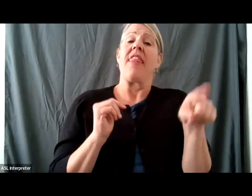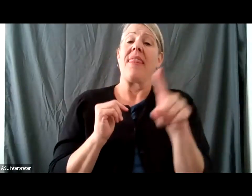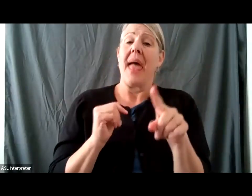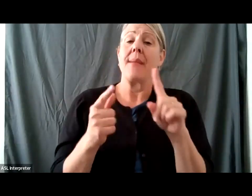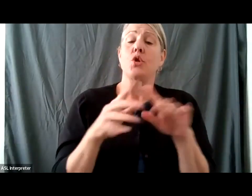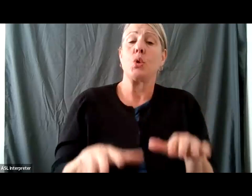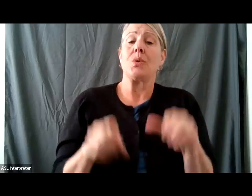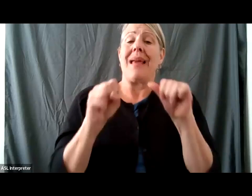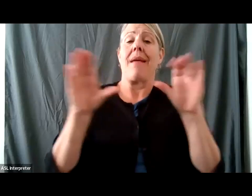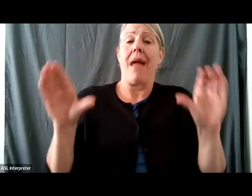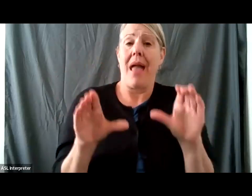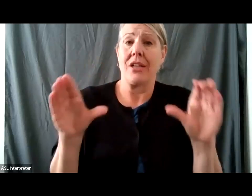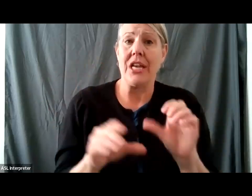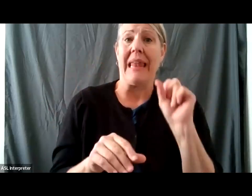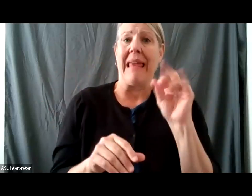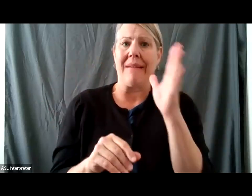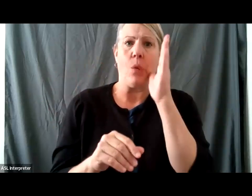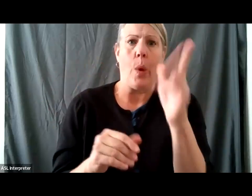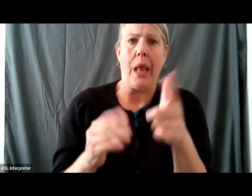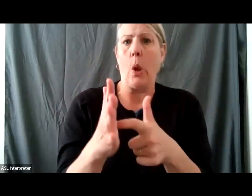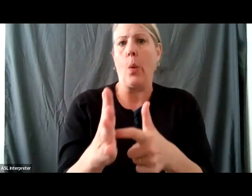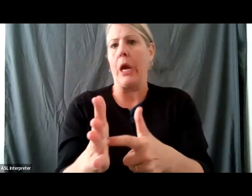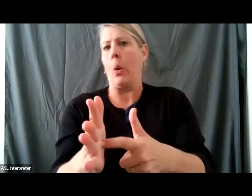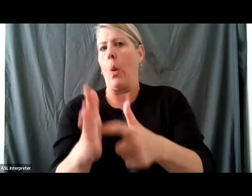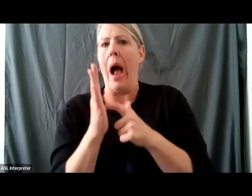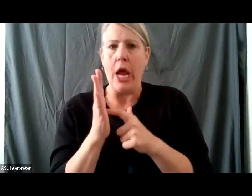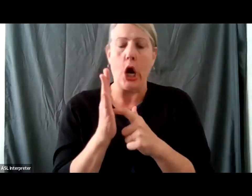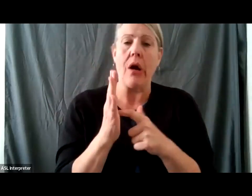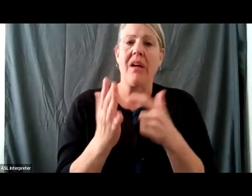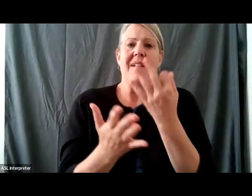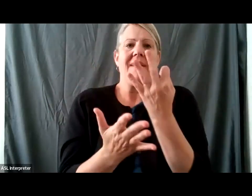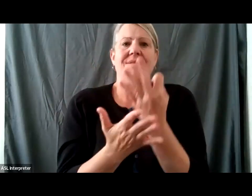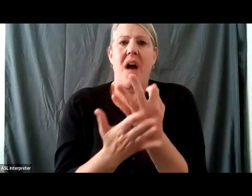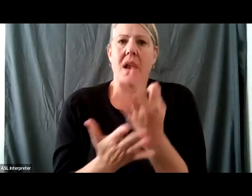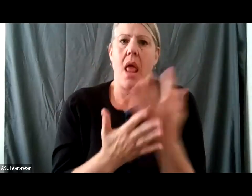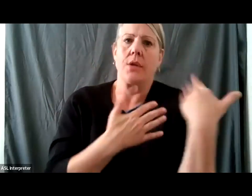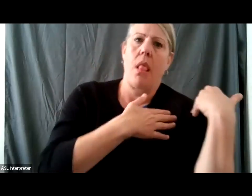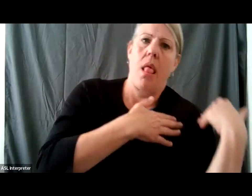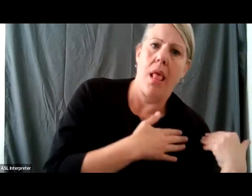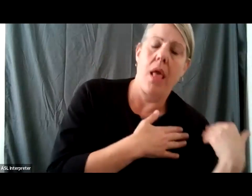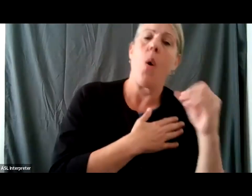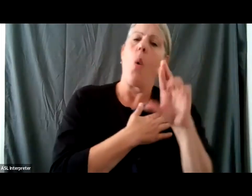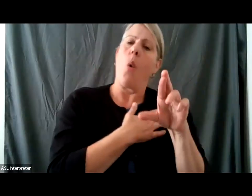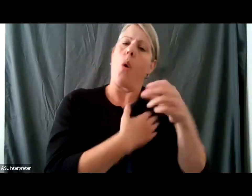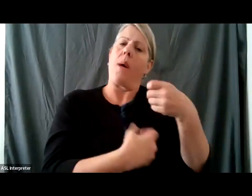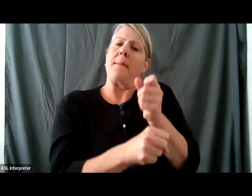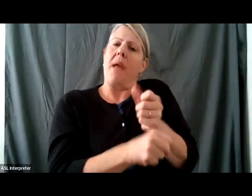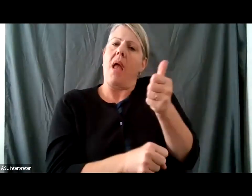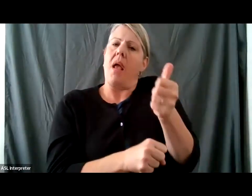alteration or in undue financial or administrative burdens, though we think that will be a very